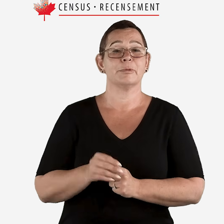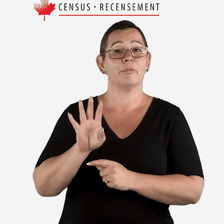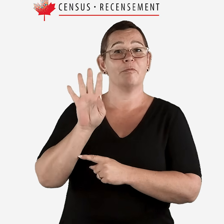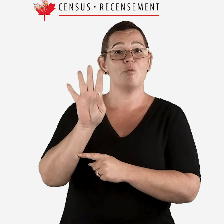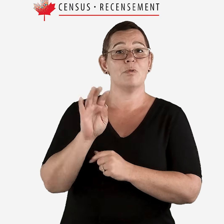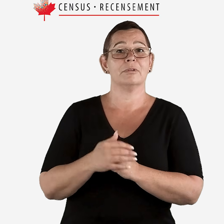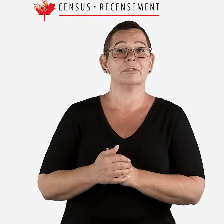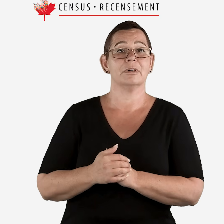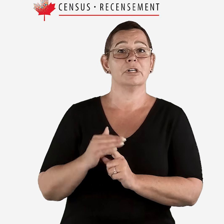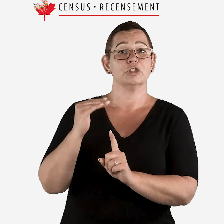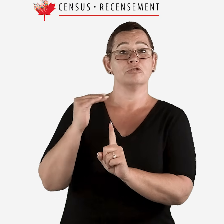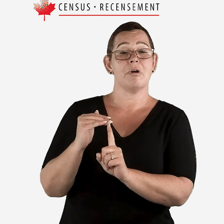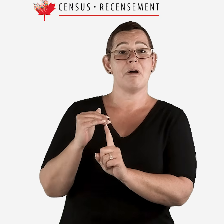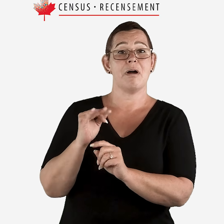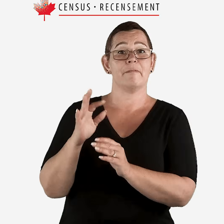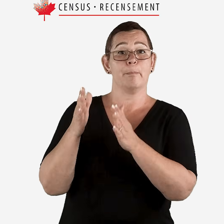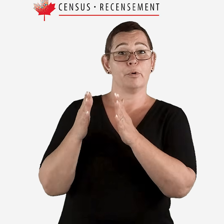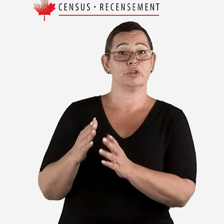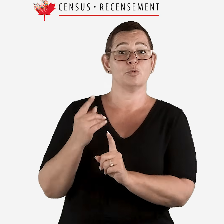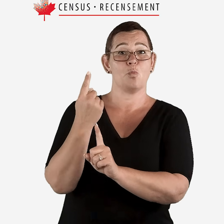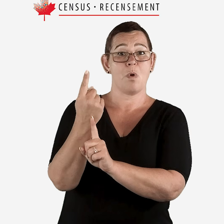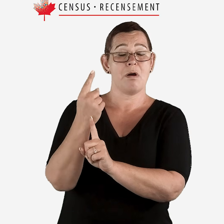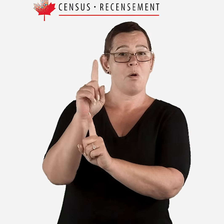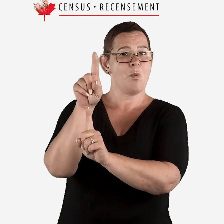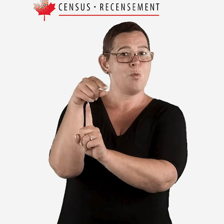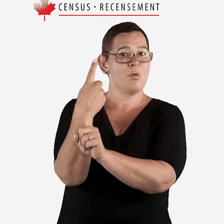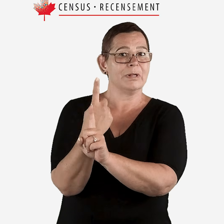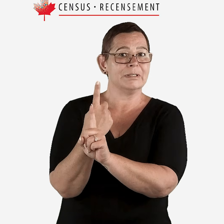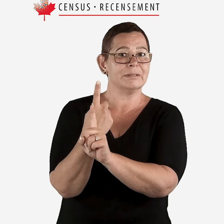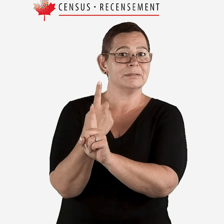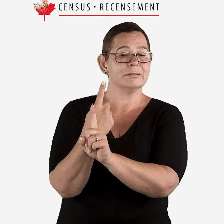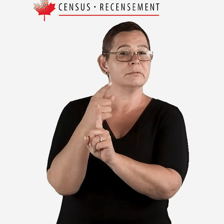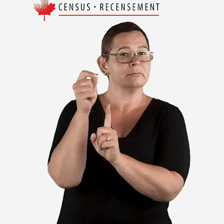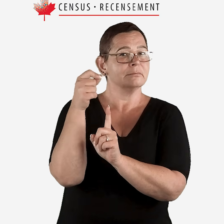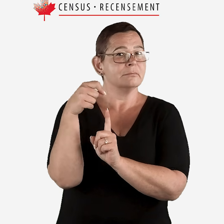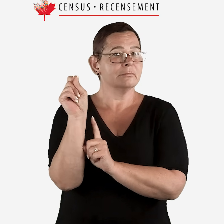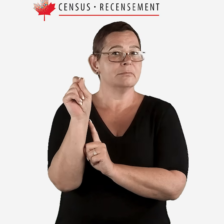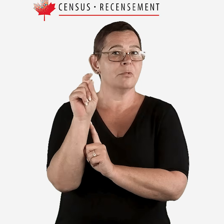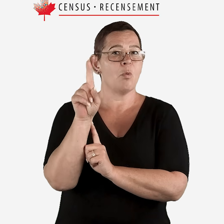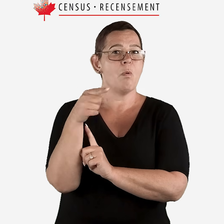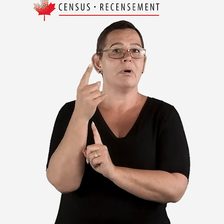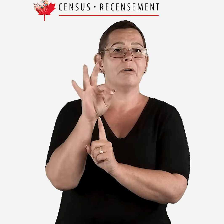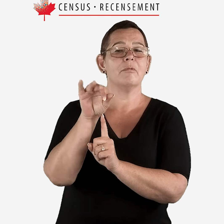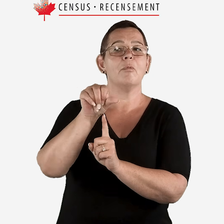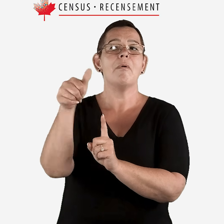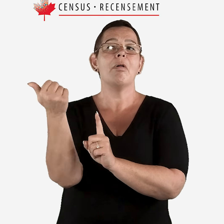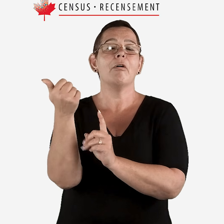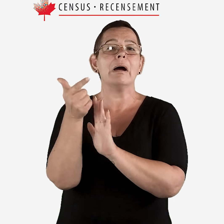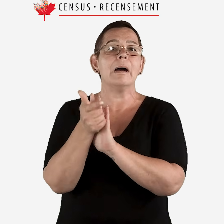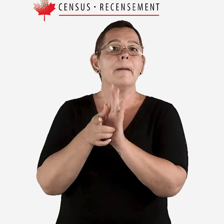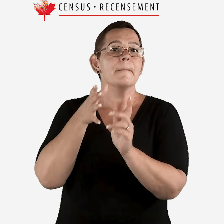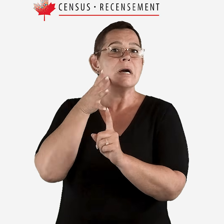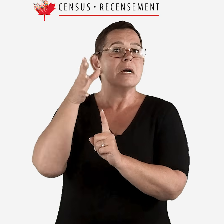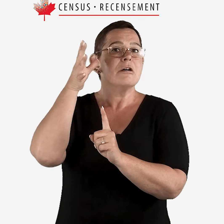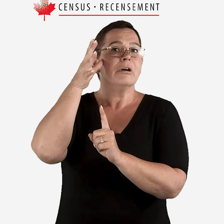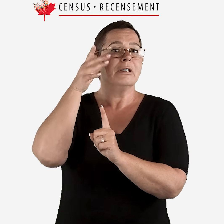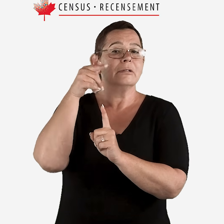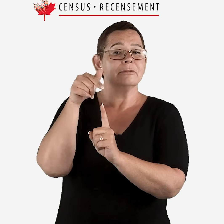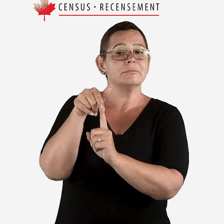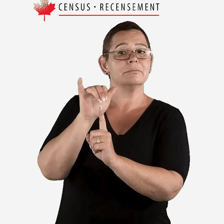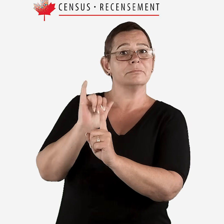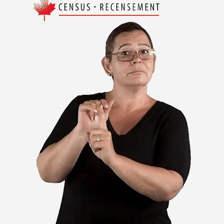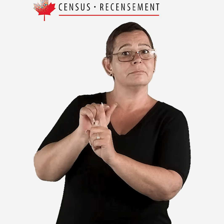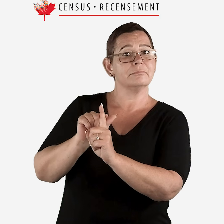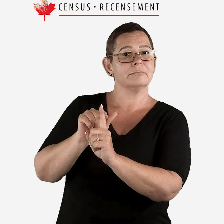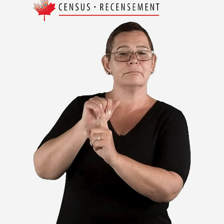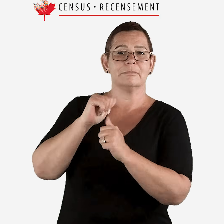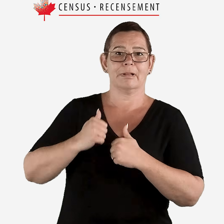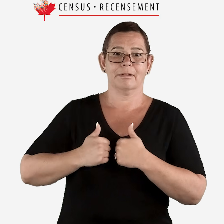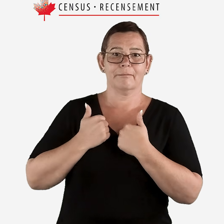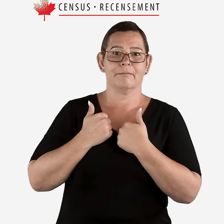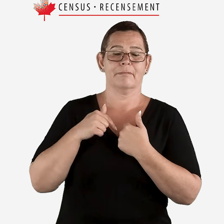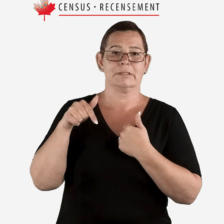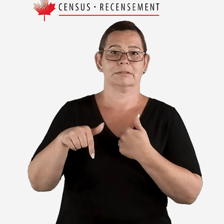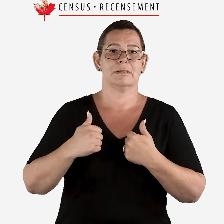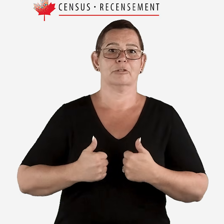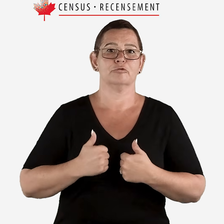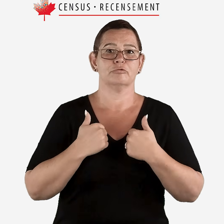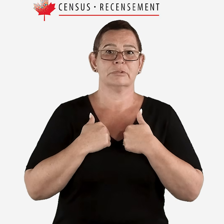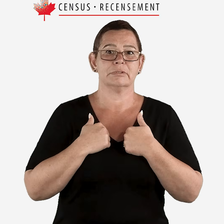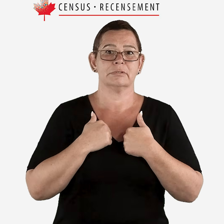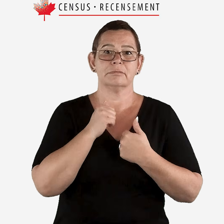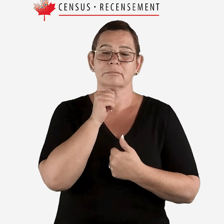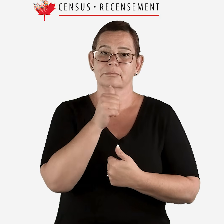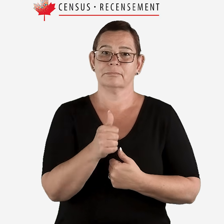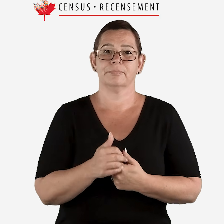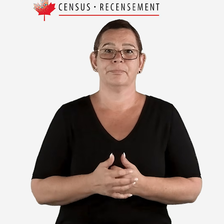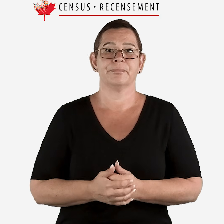Response option 4: Child of Person 1 only (mark if no other legal parent of this person lives at this address)